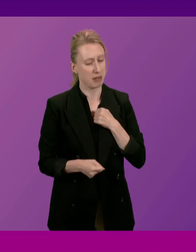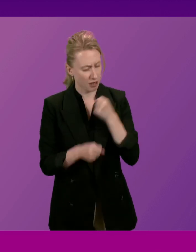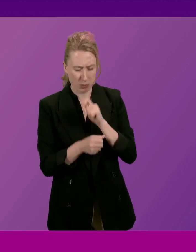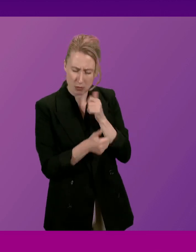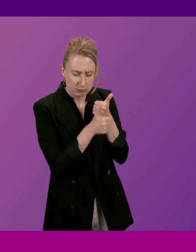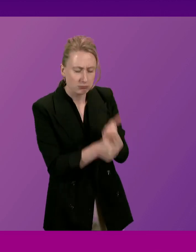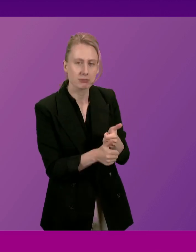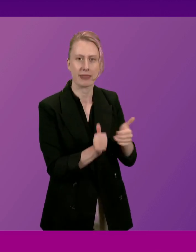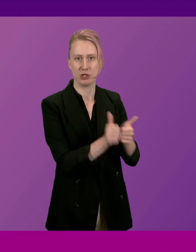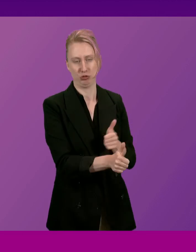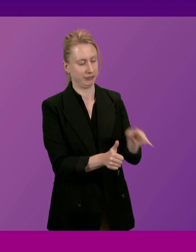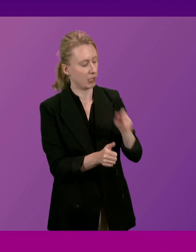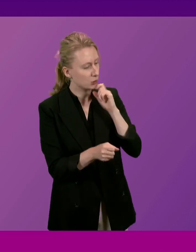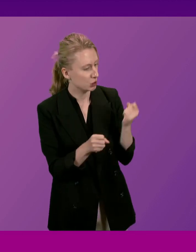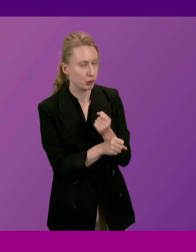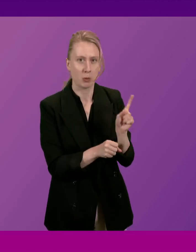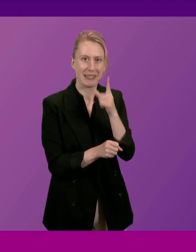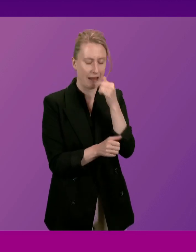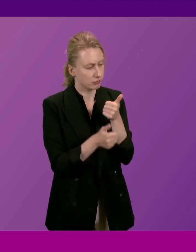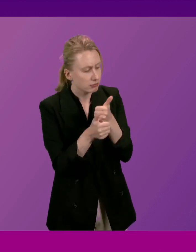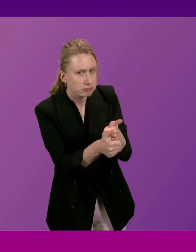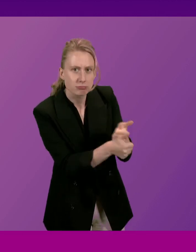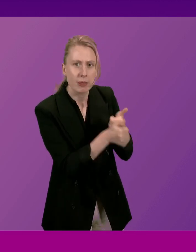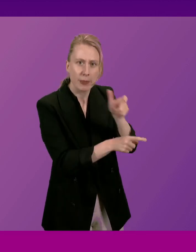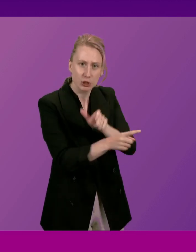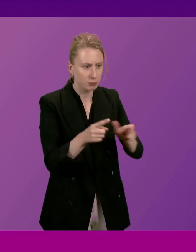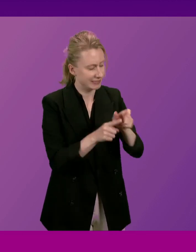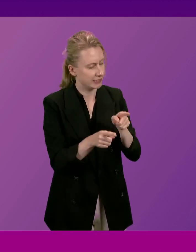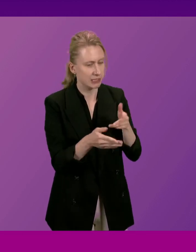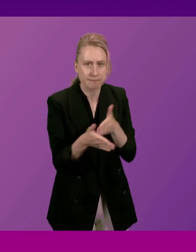do what we can to assist the communities to overcome the obstacles that are put in their